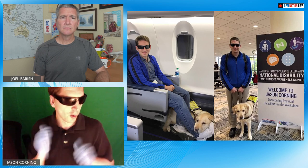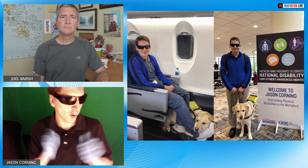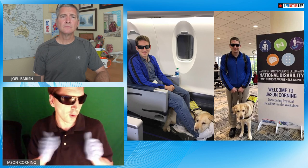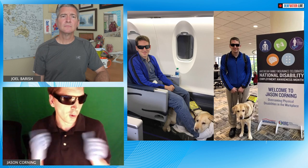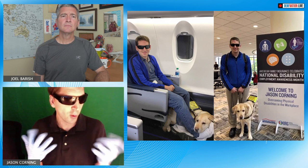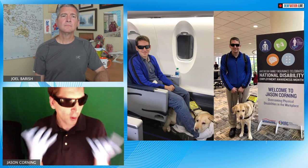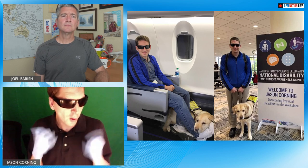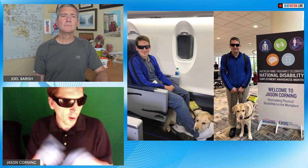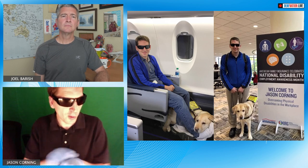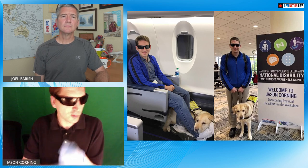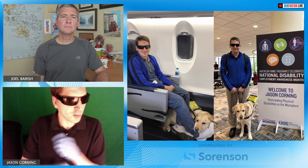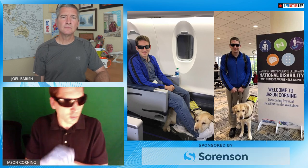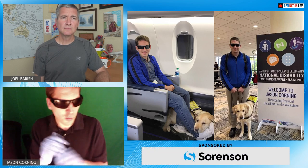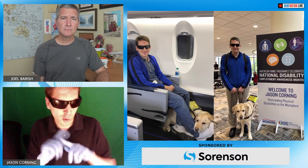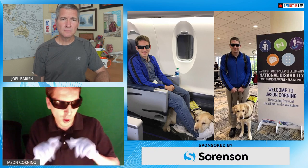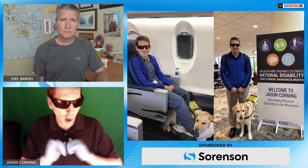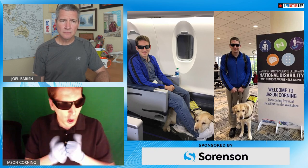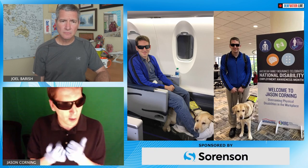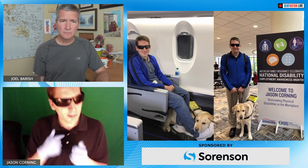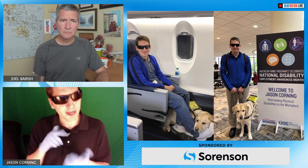They don’t know what the issue is in finding people to hire,